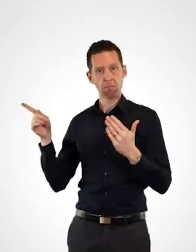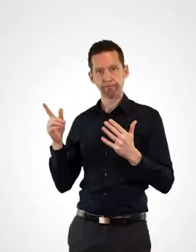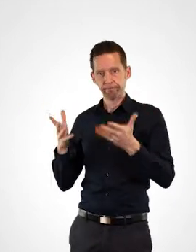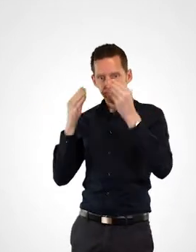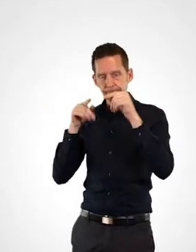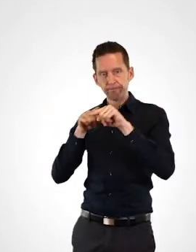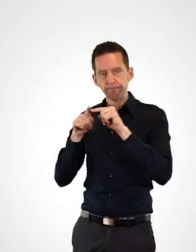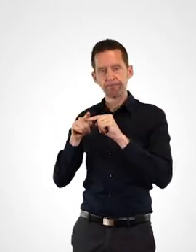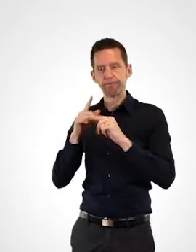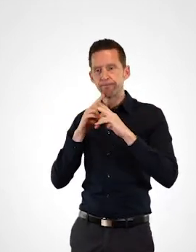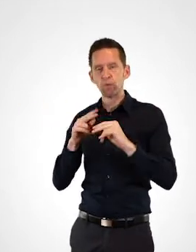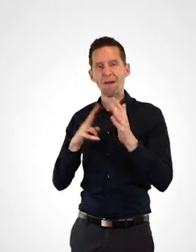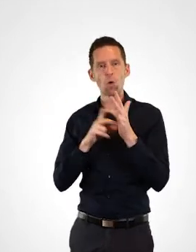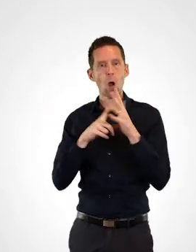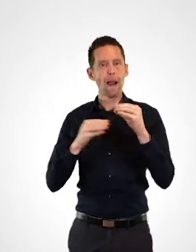in their vocabulary development.